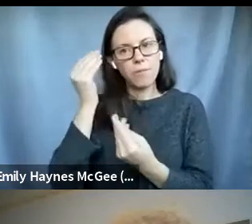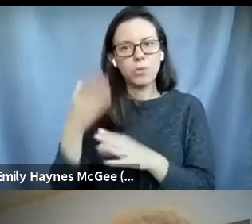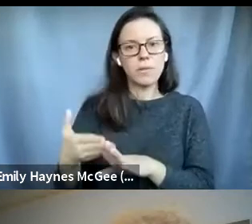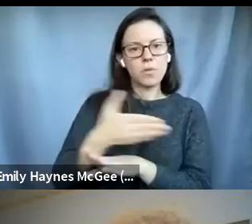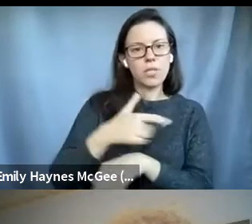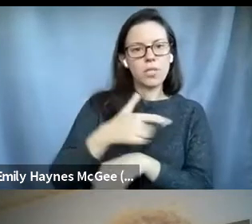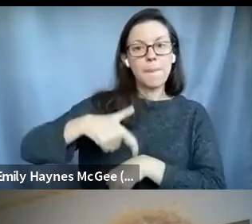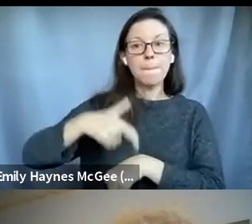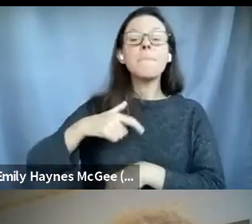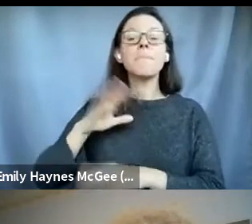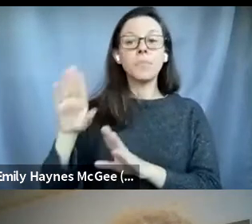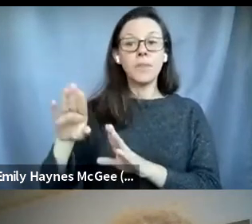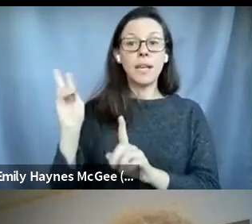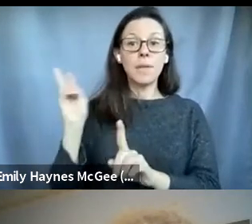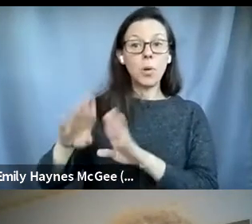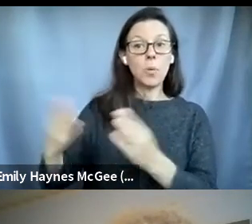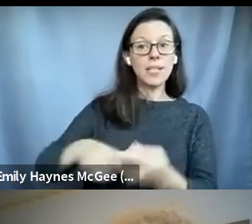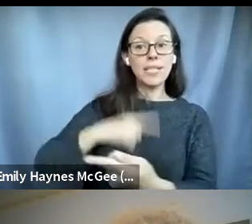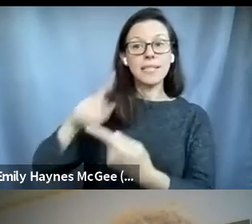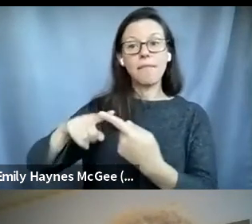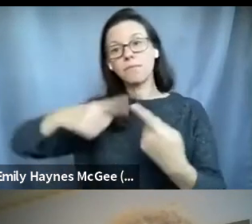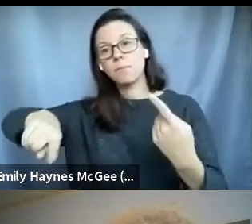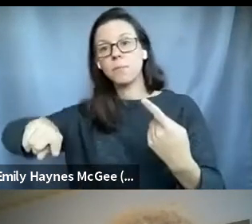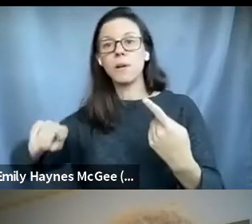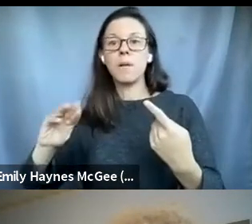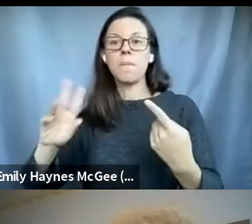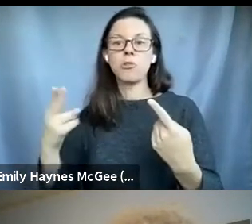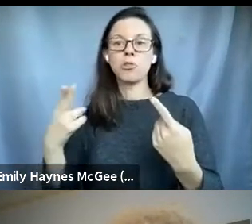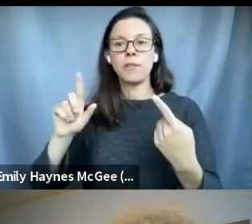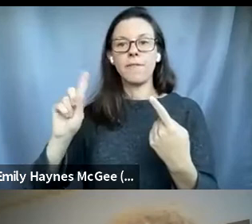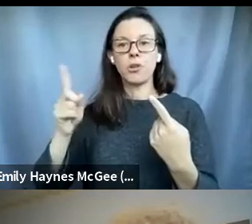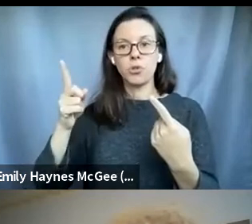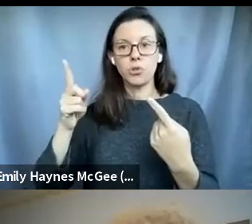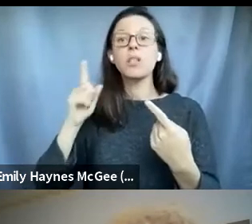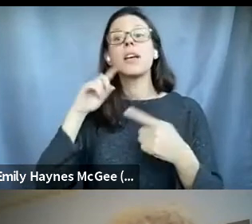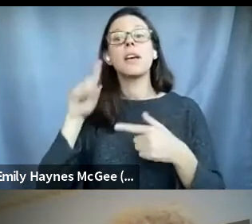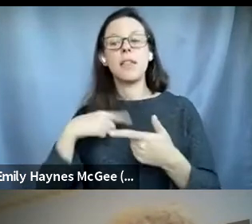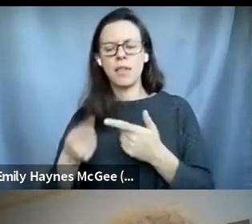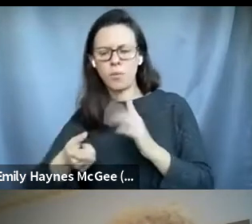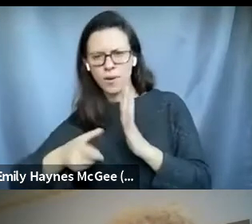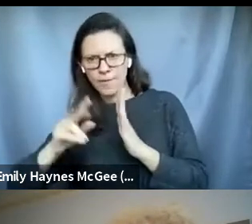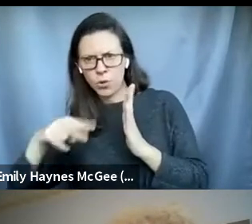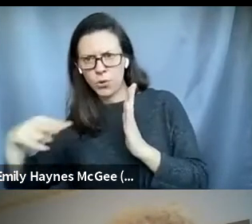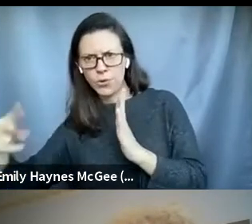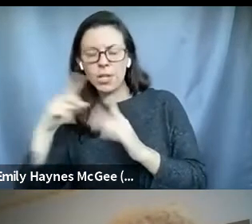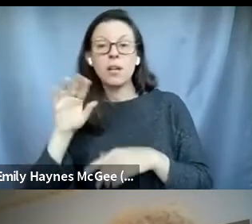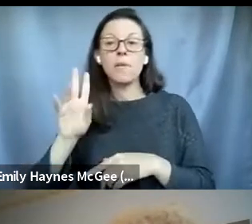The application will be open until March 5th. Then after that will be we'll be reviewing it from March 22nd to April 4th when we will